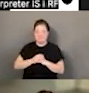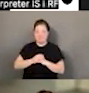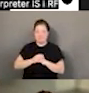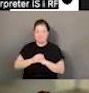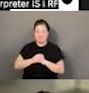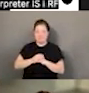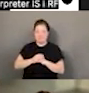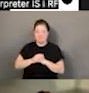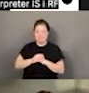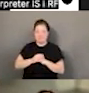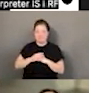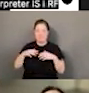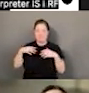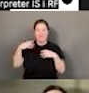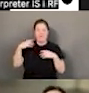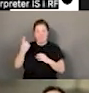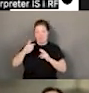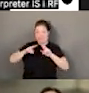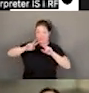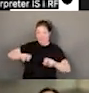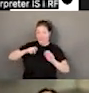And we also have another